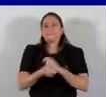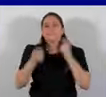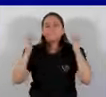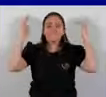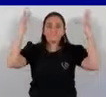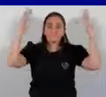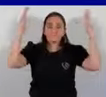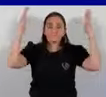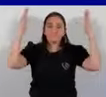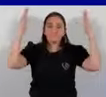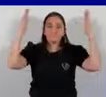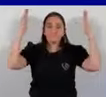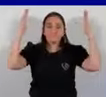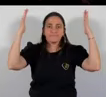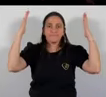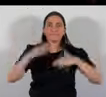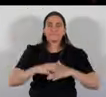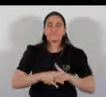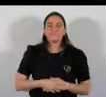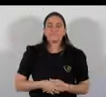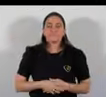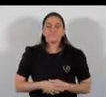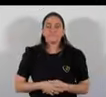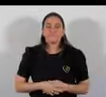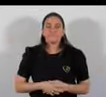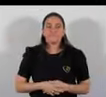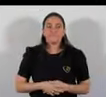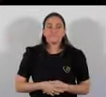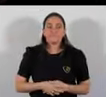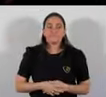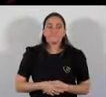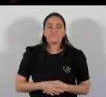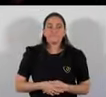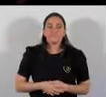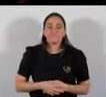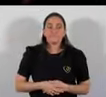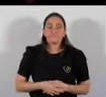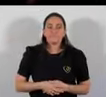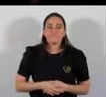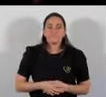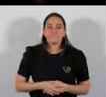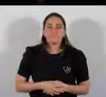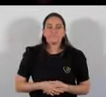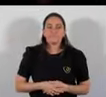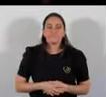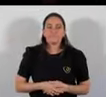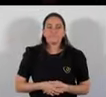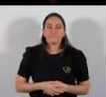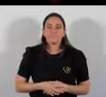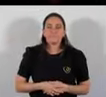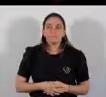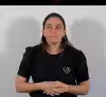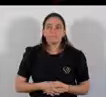And harbour liberal libertarians took up more than 10 million people from poverty And on the other hand, the effects of the tax violence